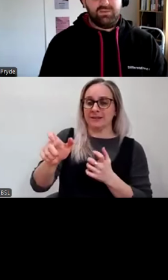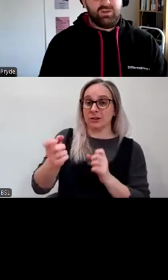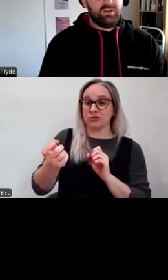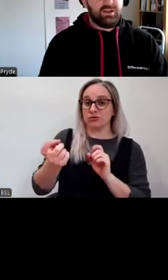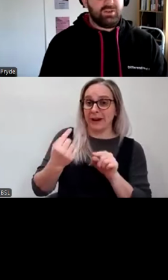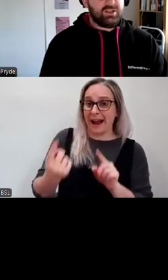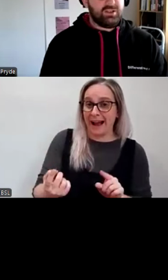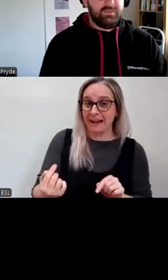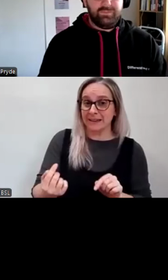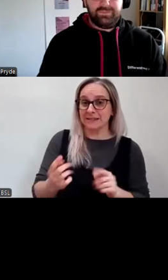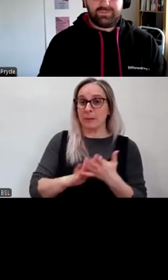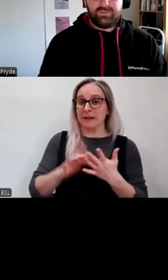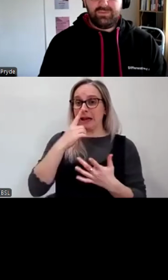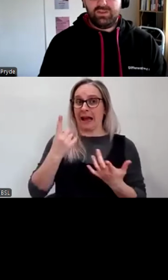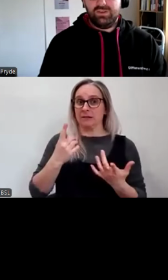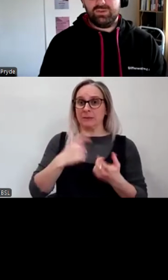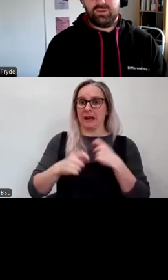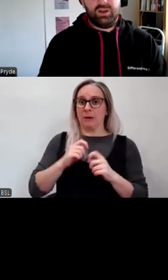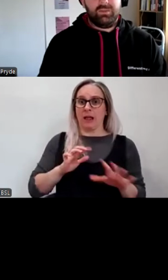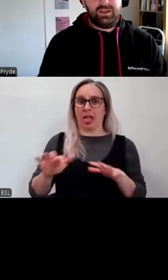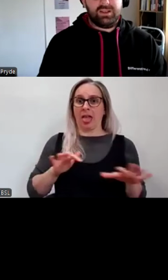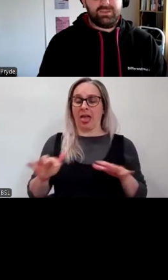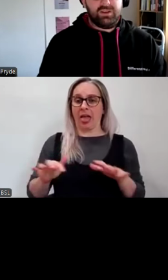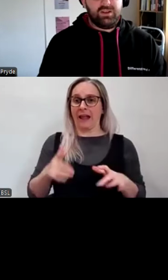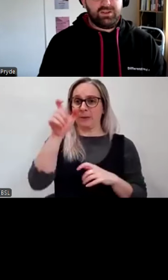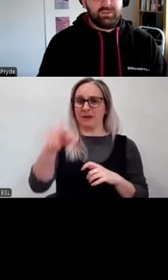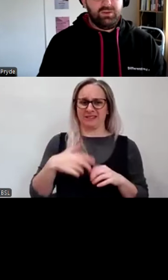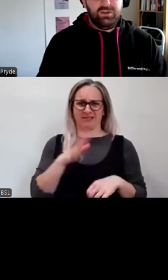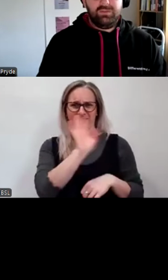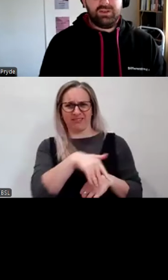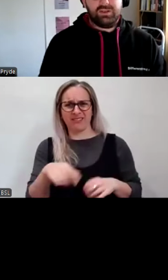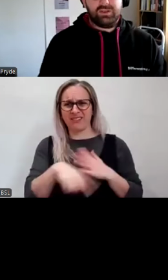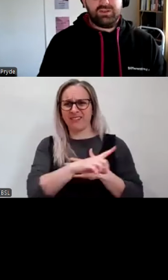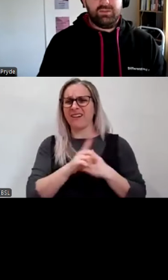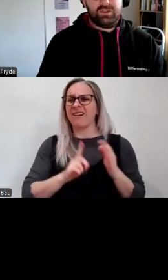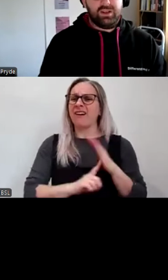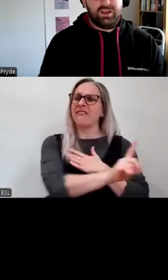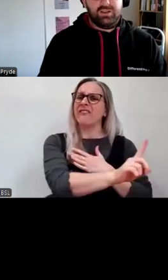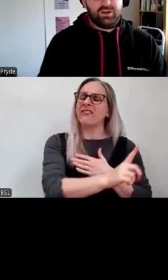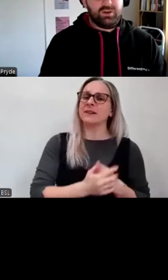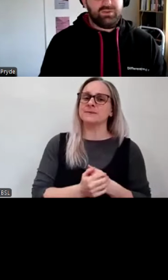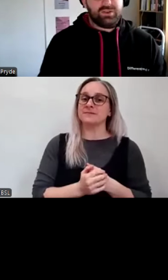the wrong impression. Growing up I did spend a lot of time alone because the majority of our world